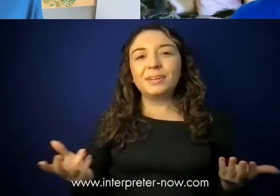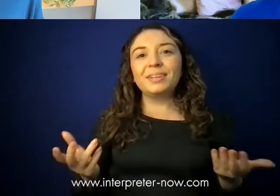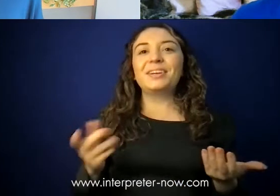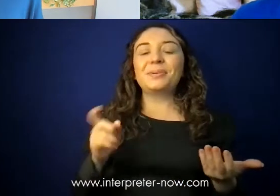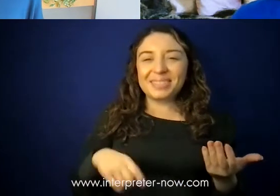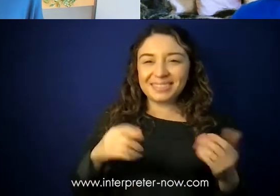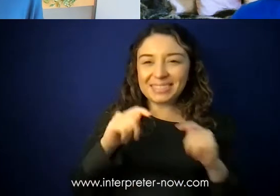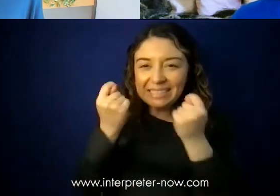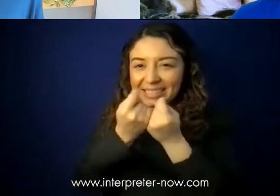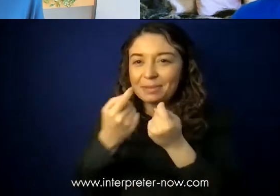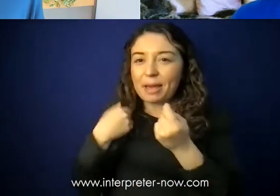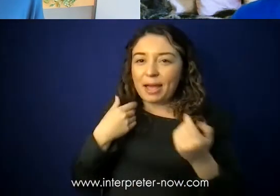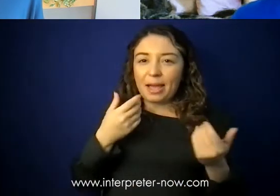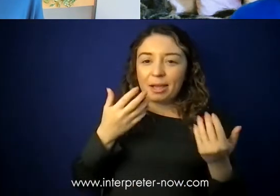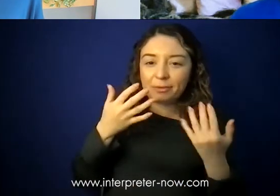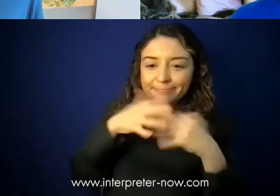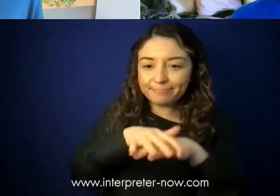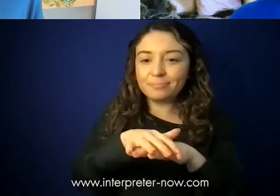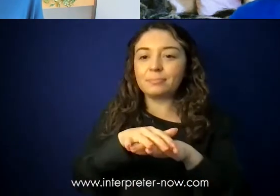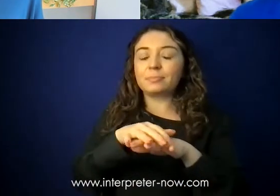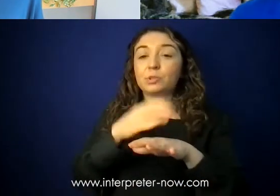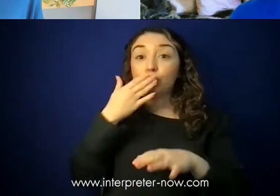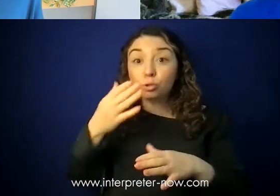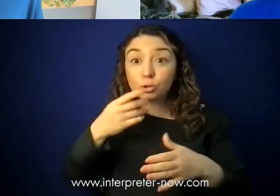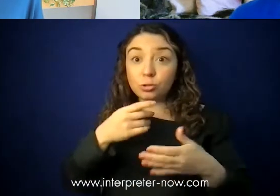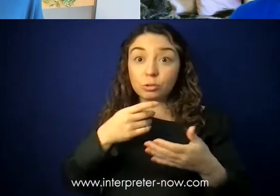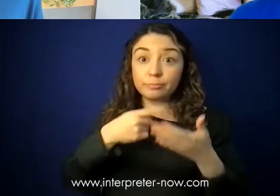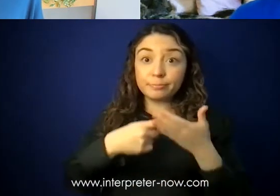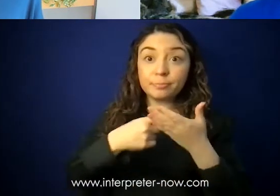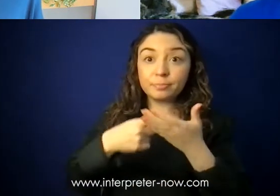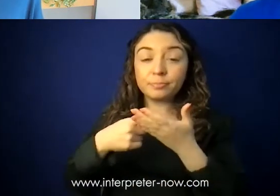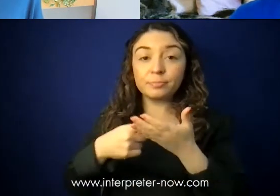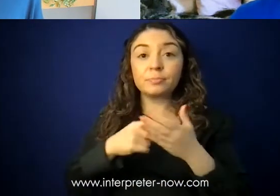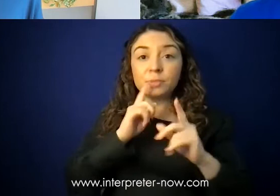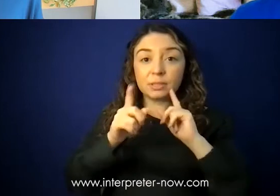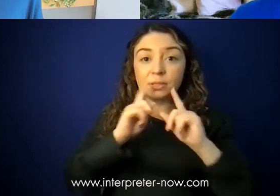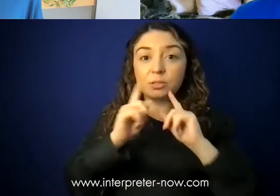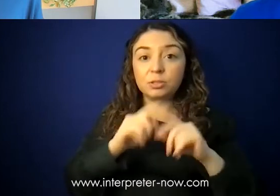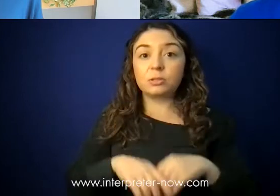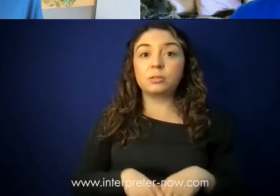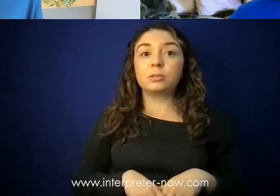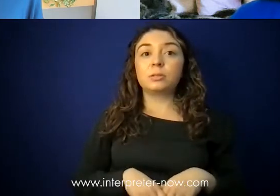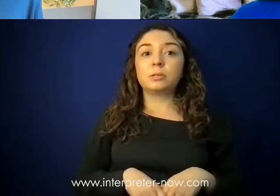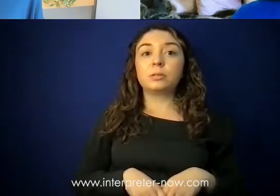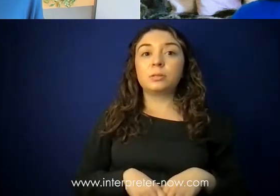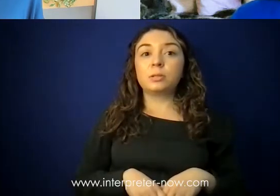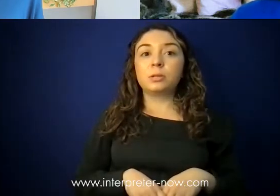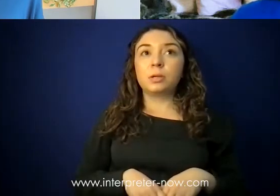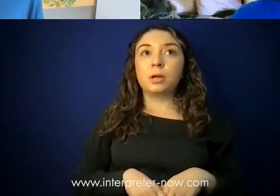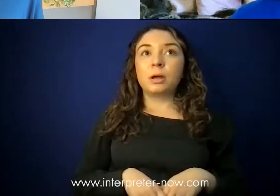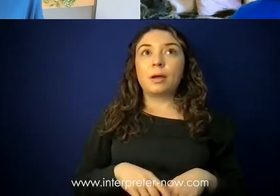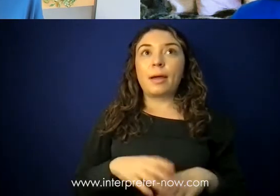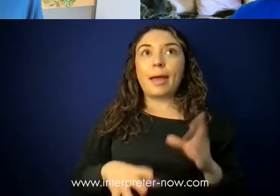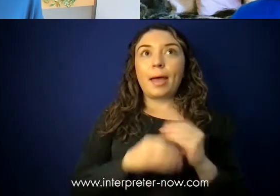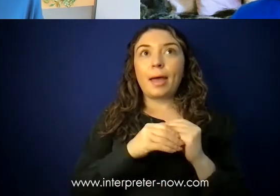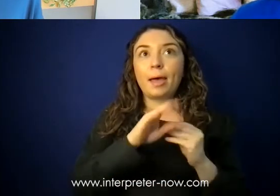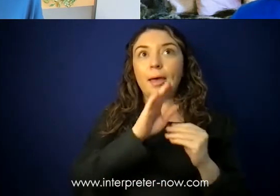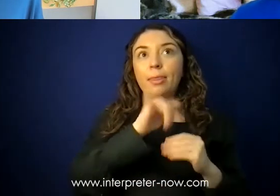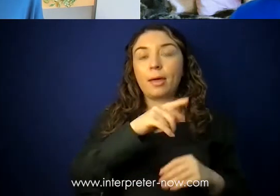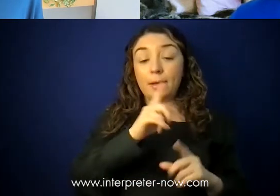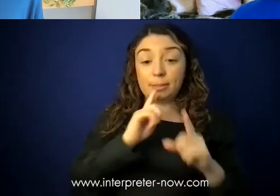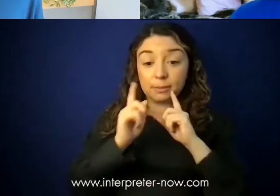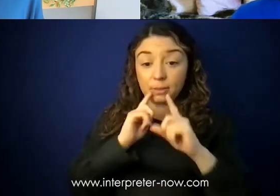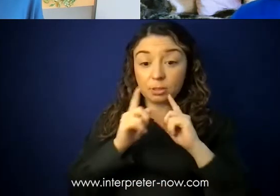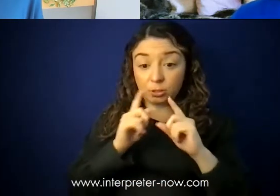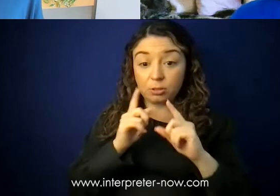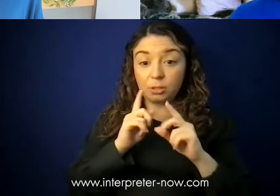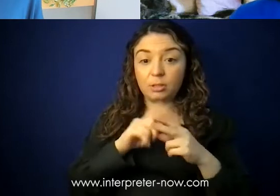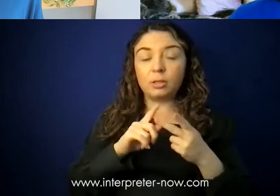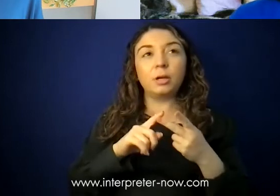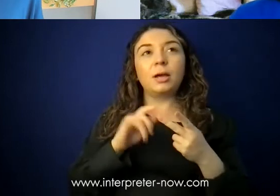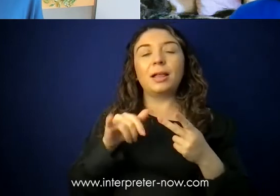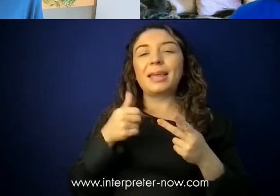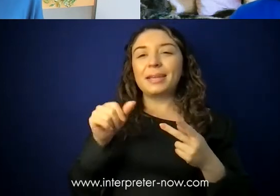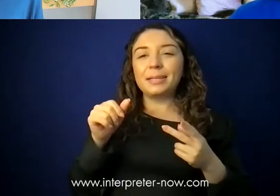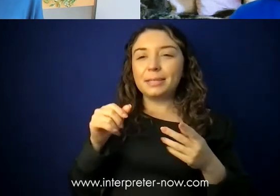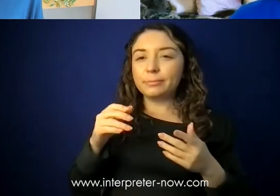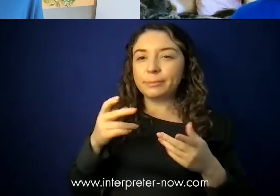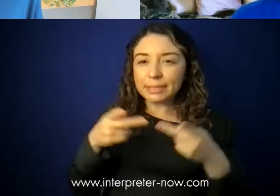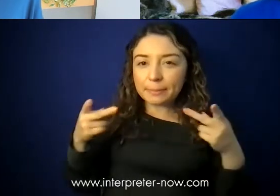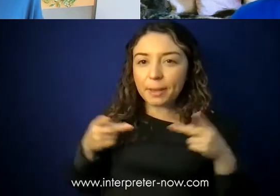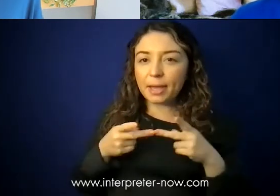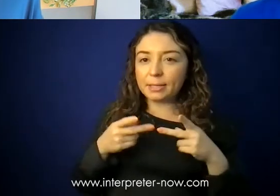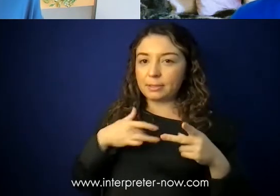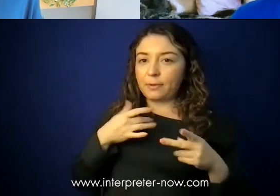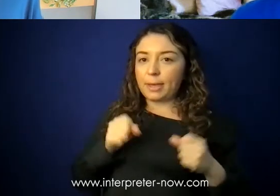Teams that integrate generative discussion, and integrate the space to share about each